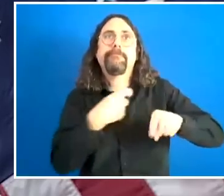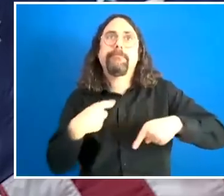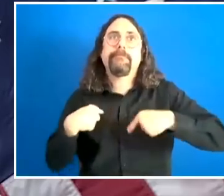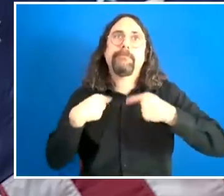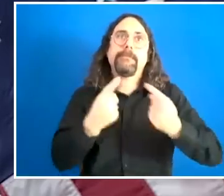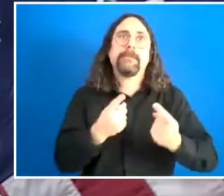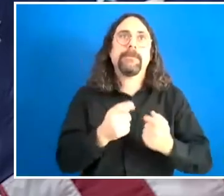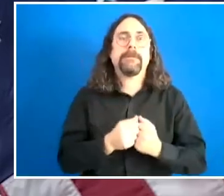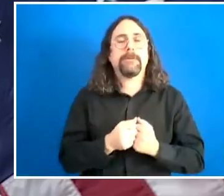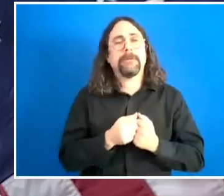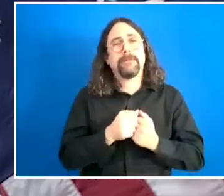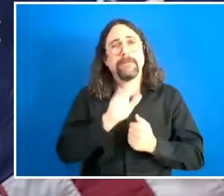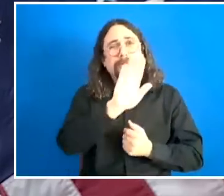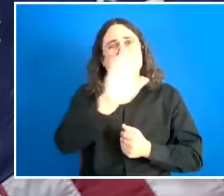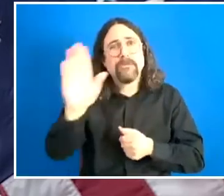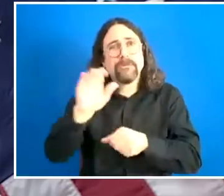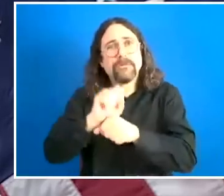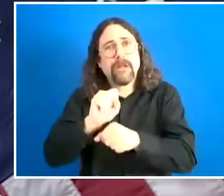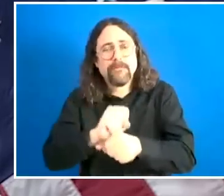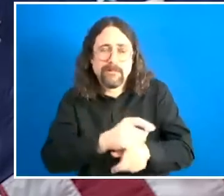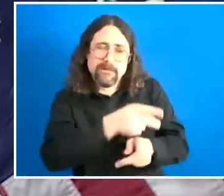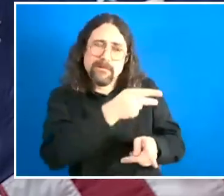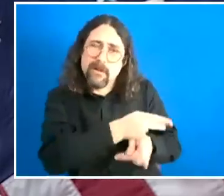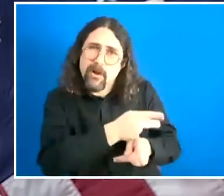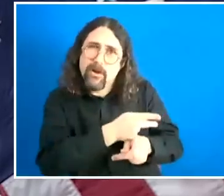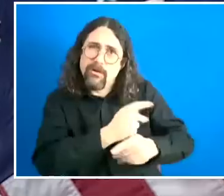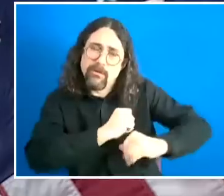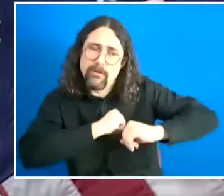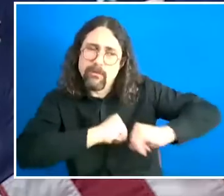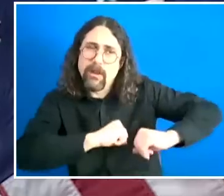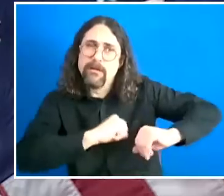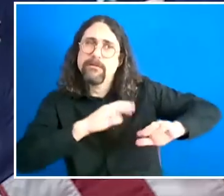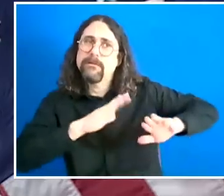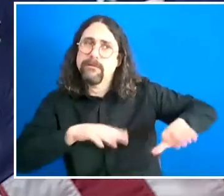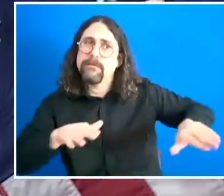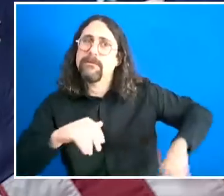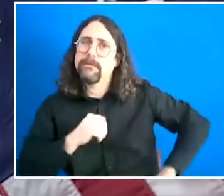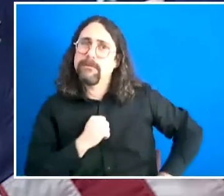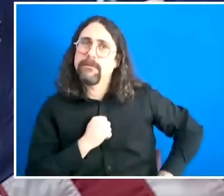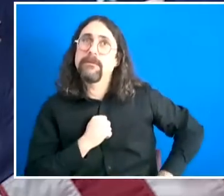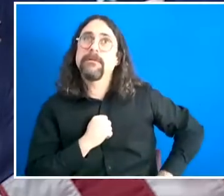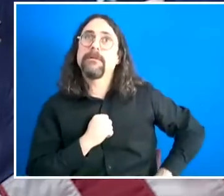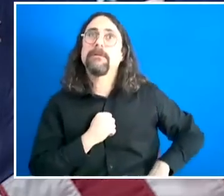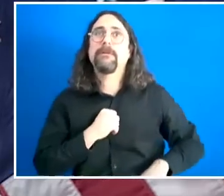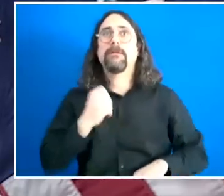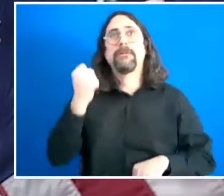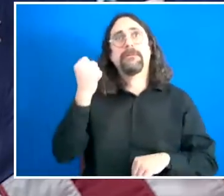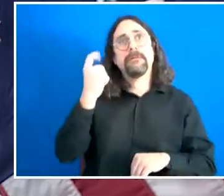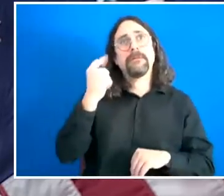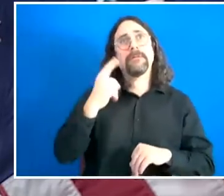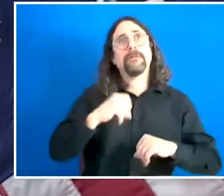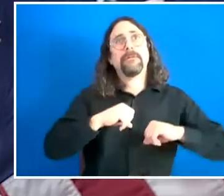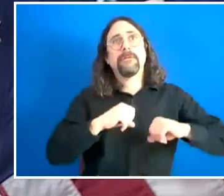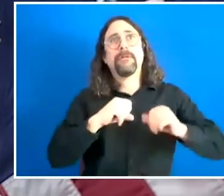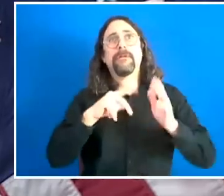PEOPLE WHO TAKE CARE OF KIDS AND ALL SORTS OF OTHER SETTINGS AS WEL L. PPEOLWE HO -- THE GUIDANCE